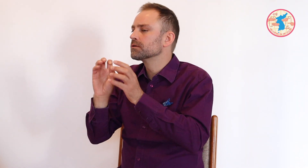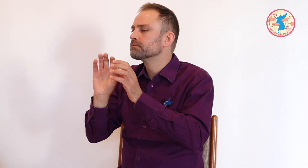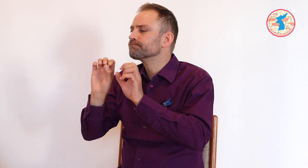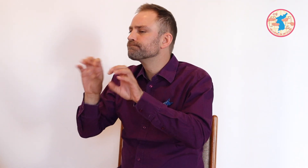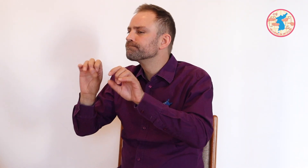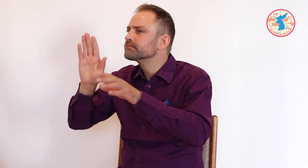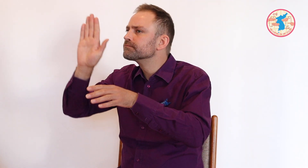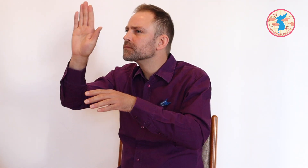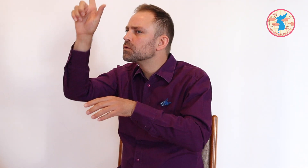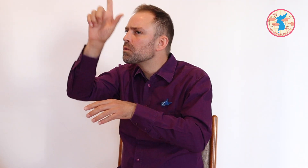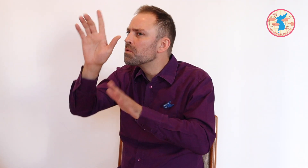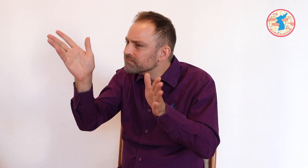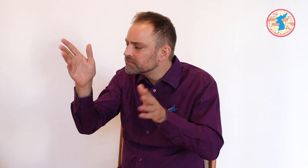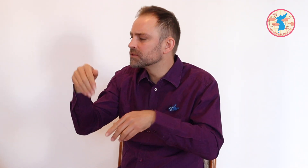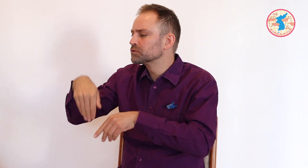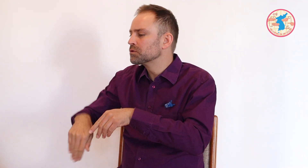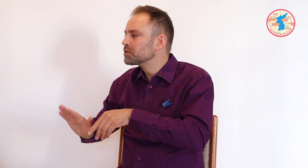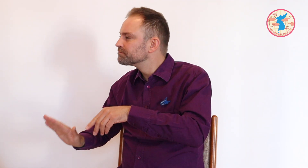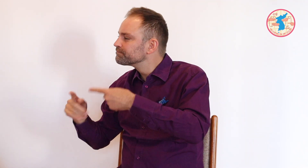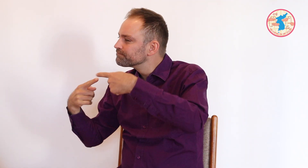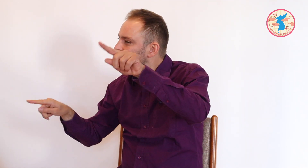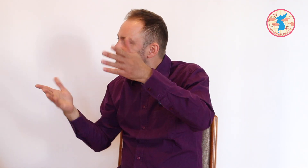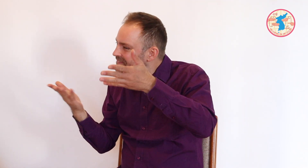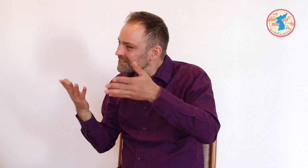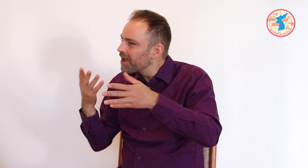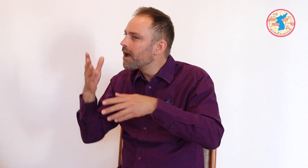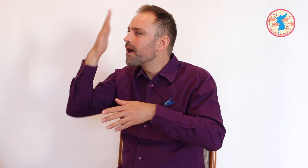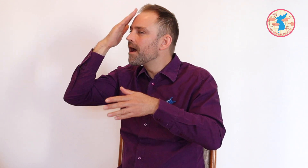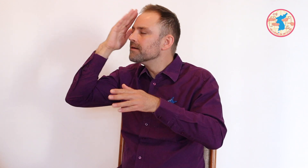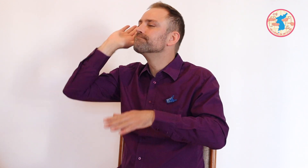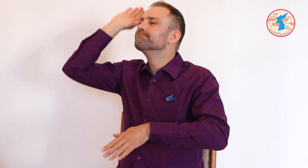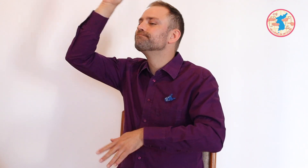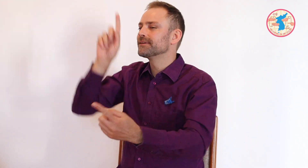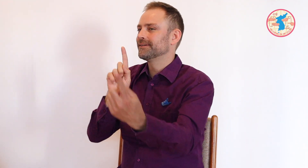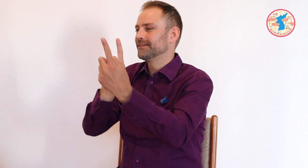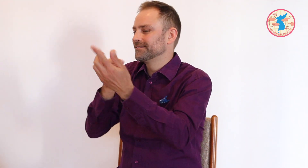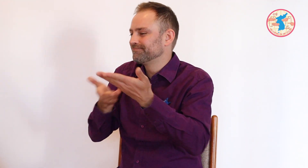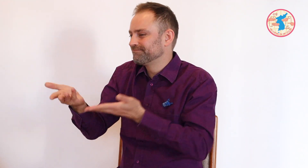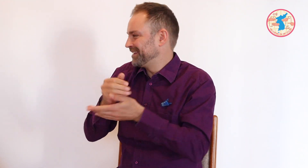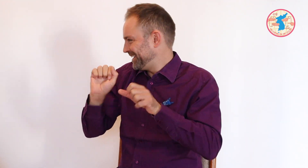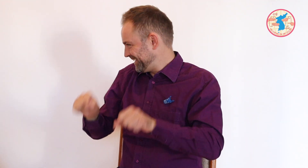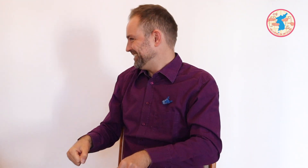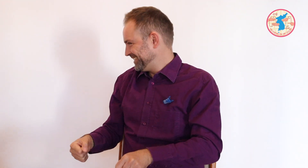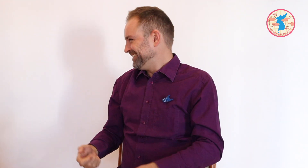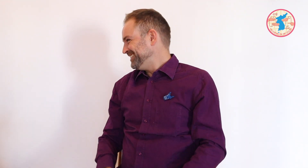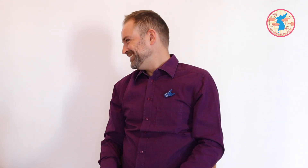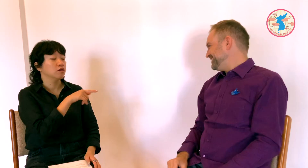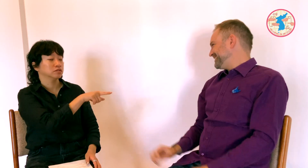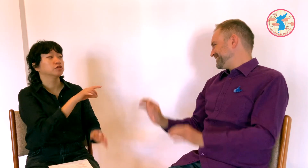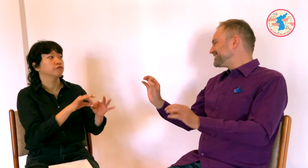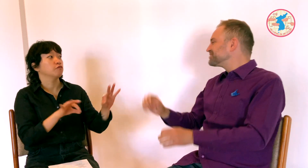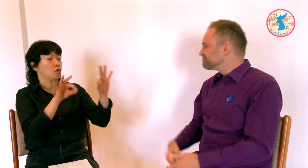but also important to spread awareness and distinguish the cultural sensitivities between North and South Koreas - to be better prepared in case of such reunification.